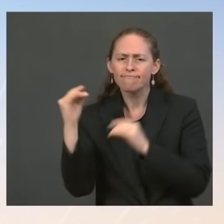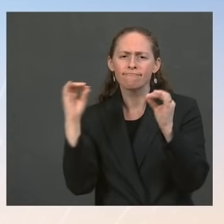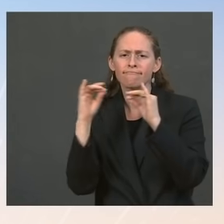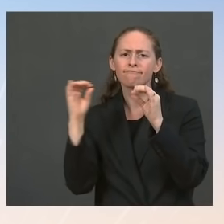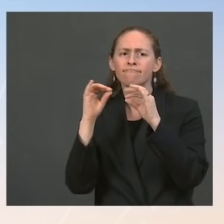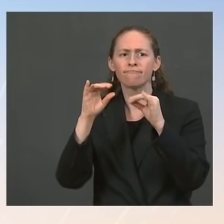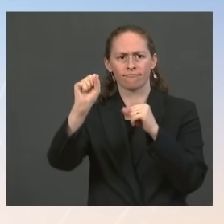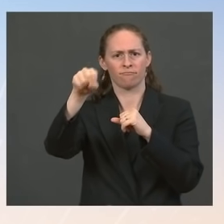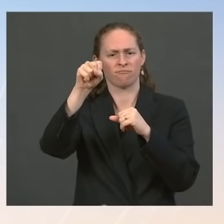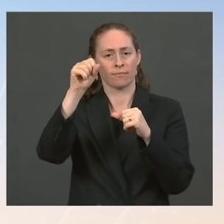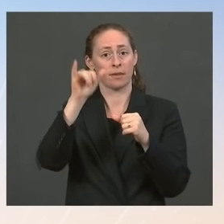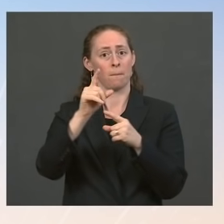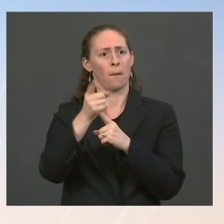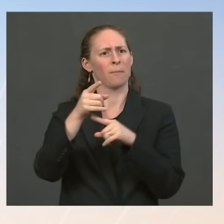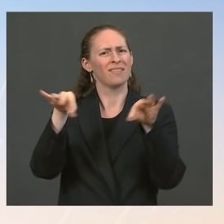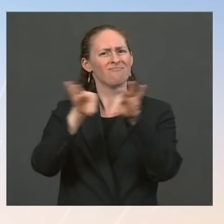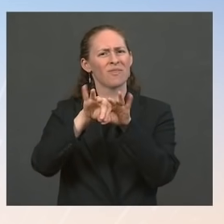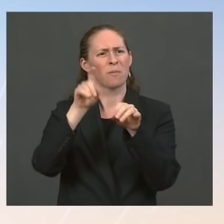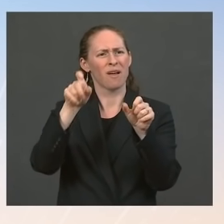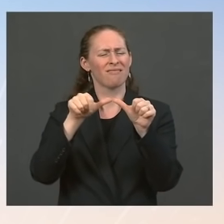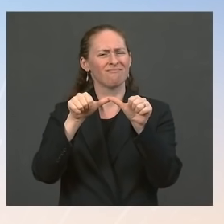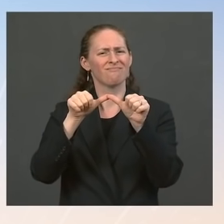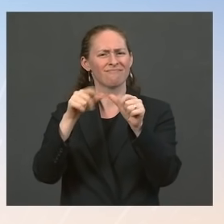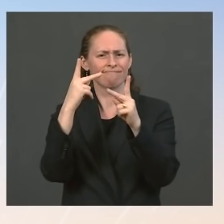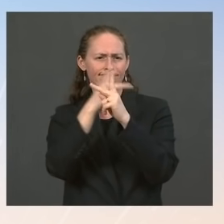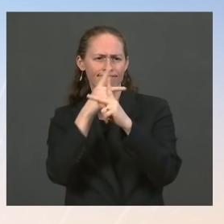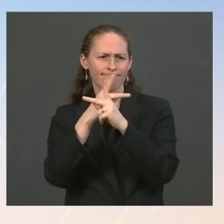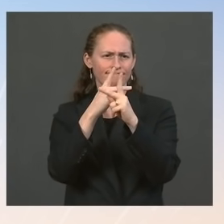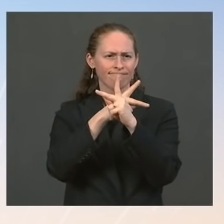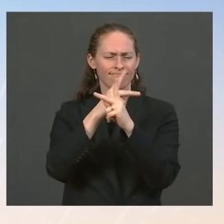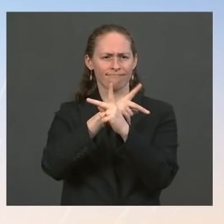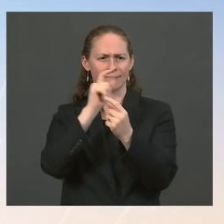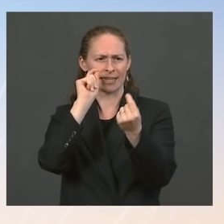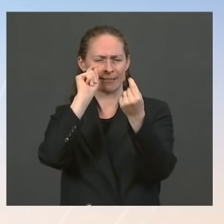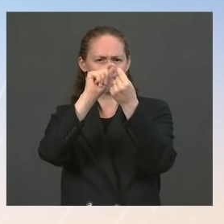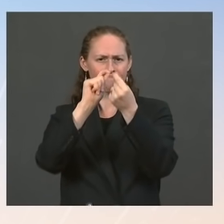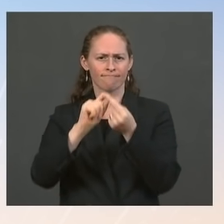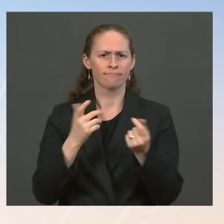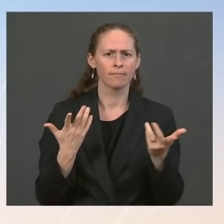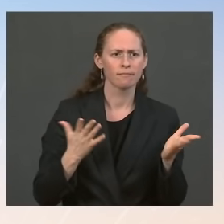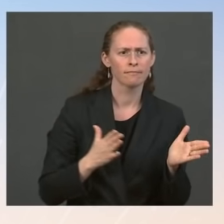need to continue to work to finalize the path forward. He asked his team to follow up later this afternoon